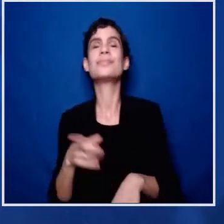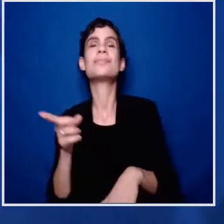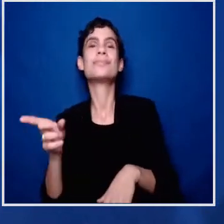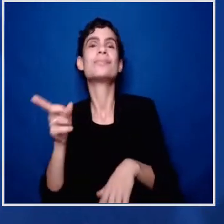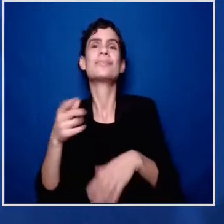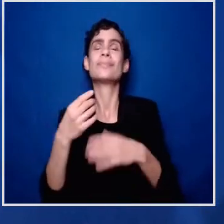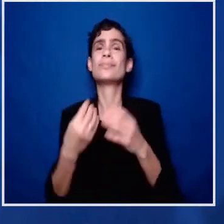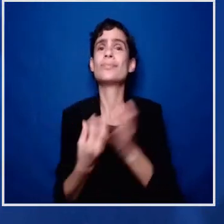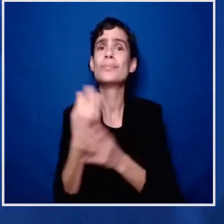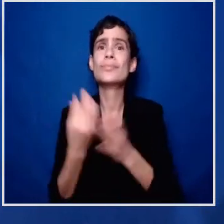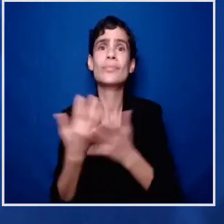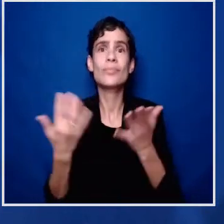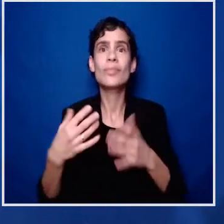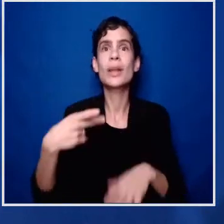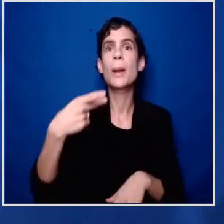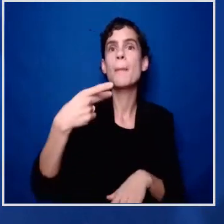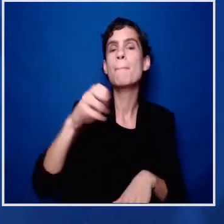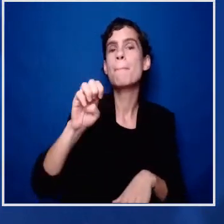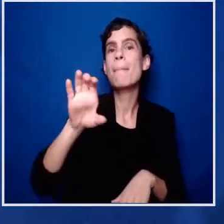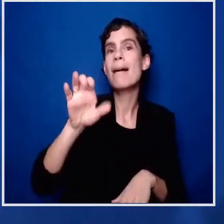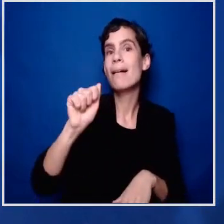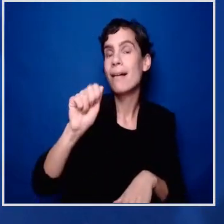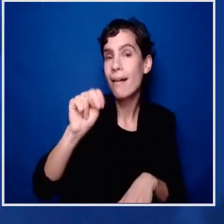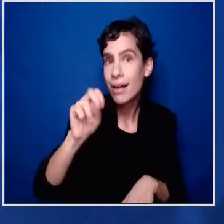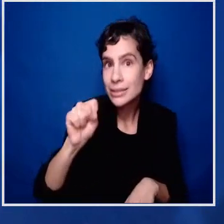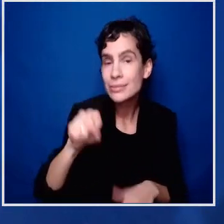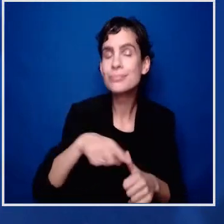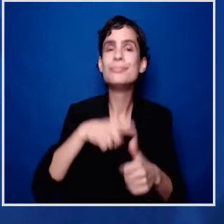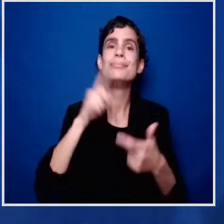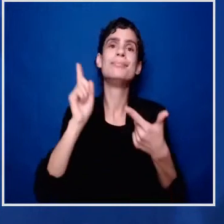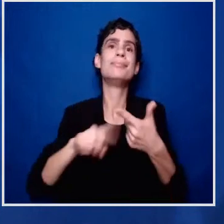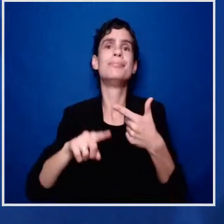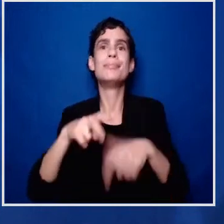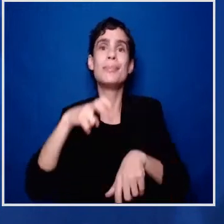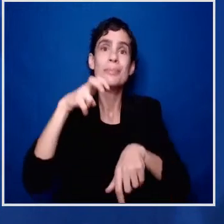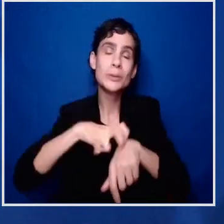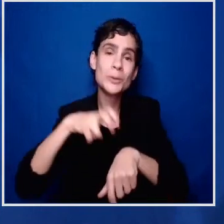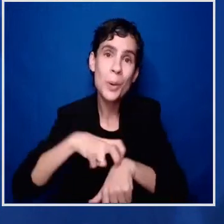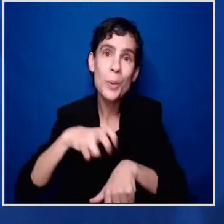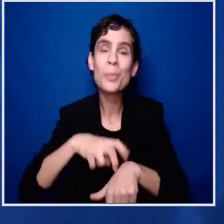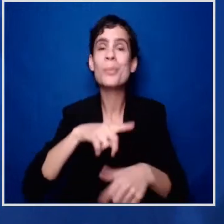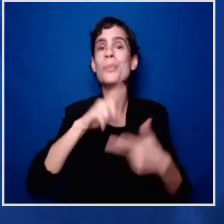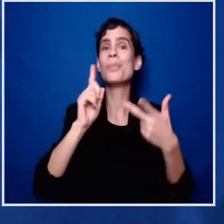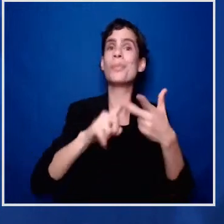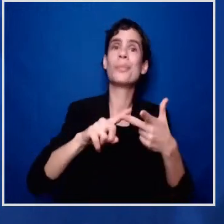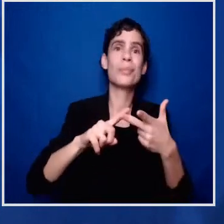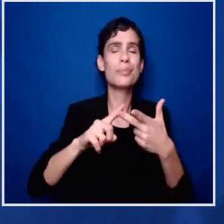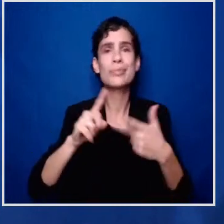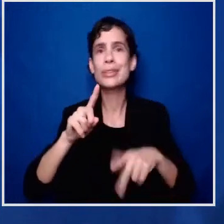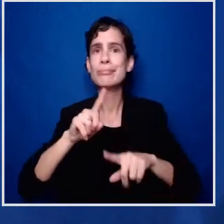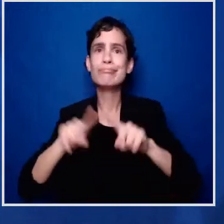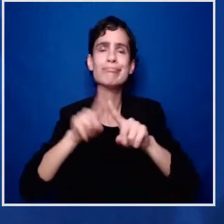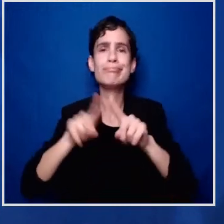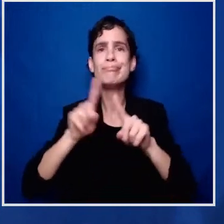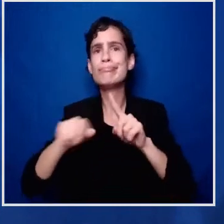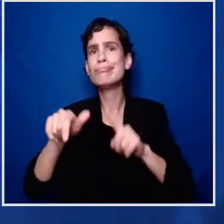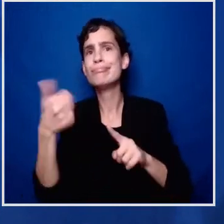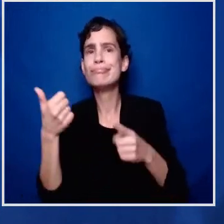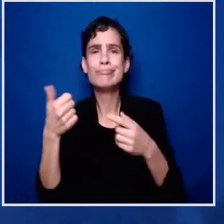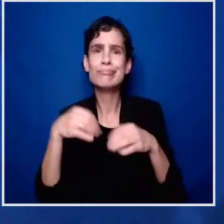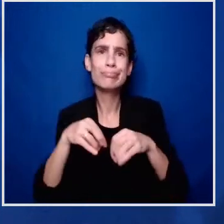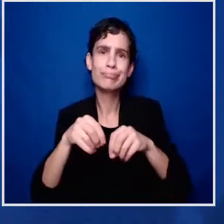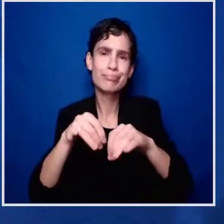PRODUCTIVE ACRES.